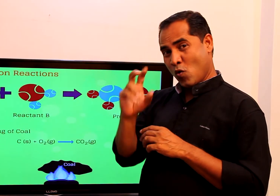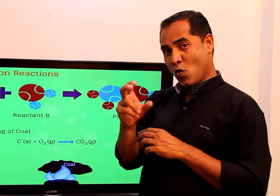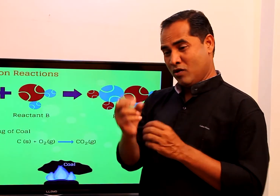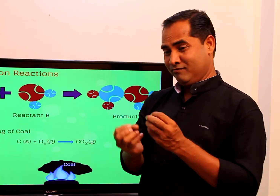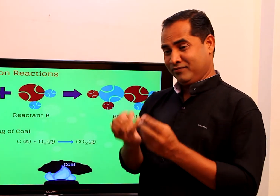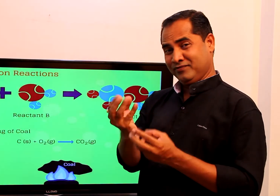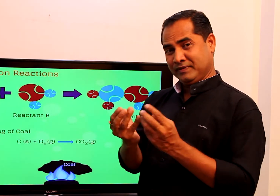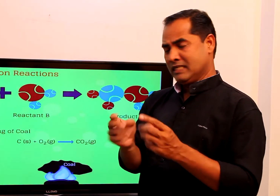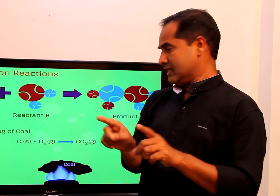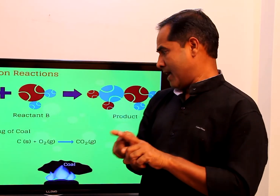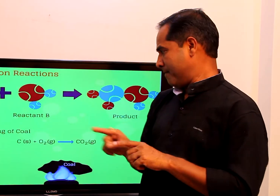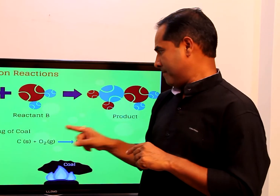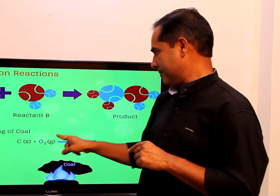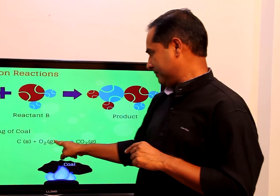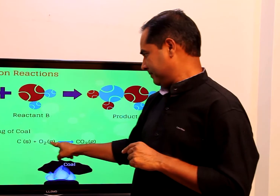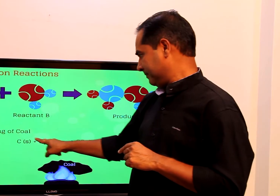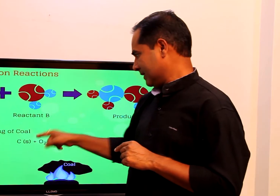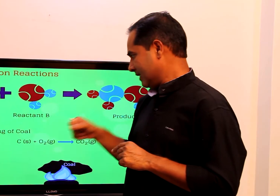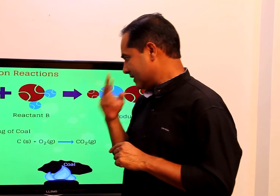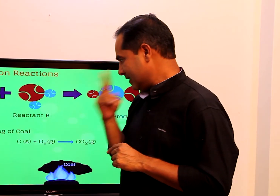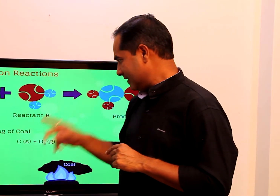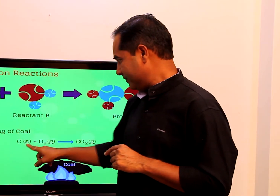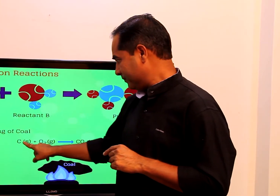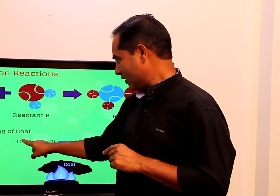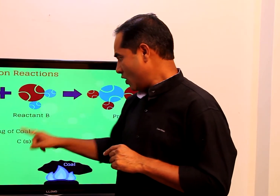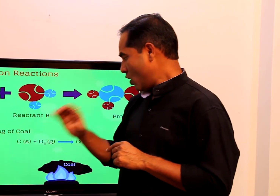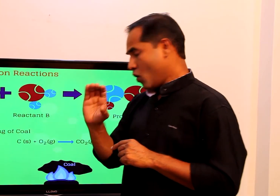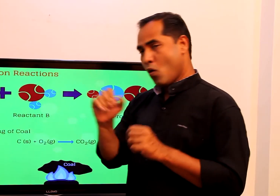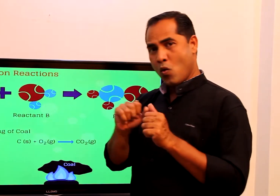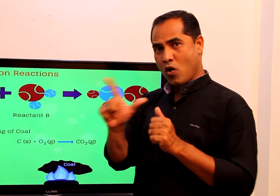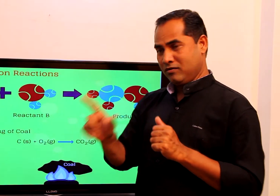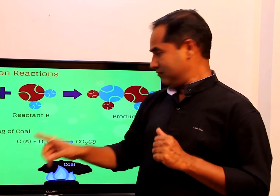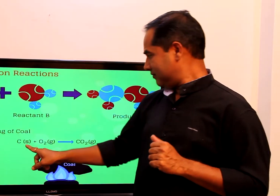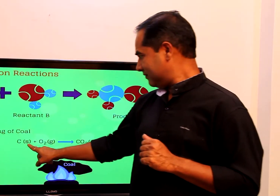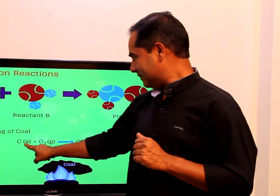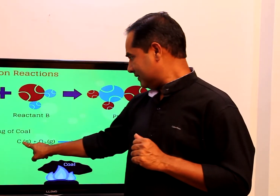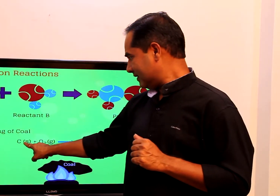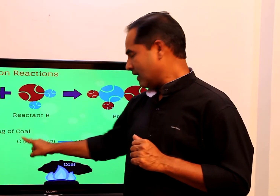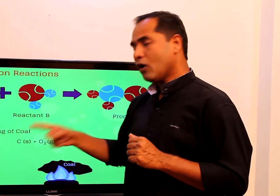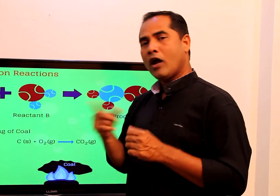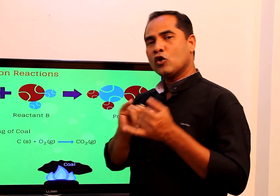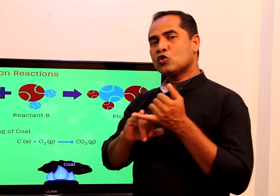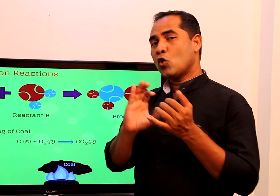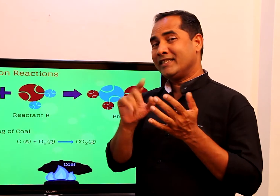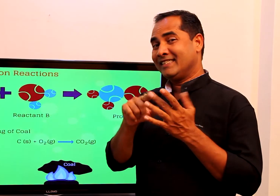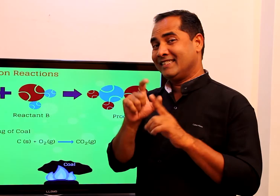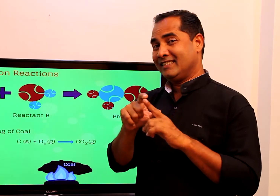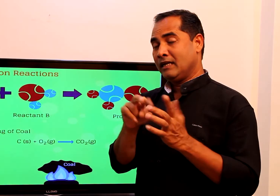burning of coal. The same example, so you see coal which is actually carbon,